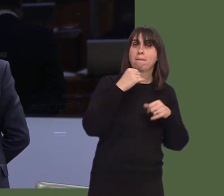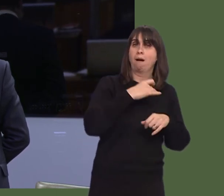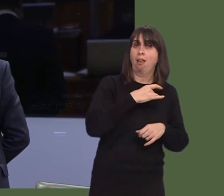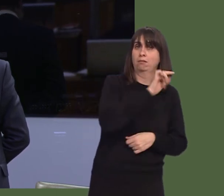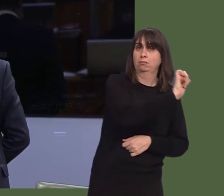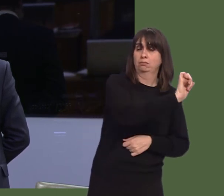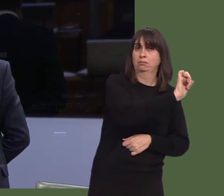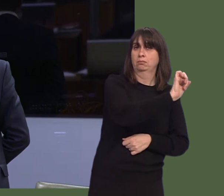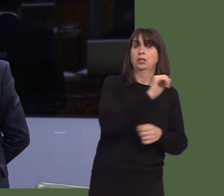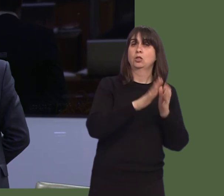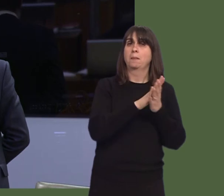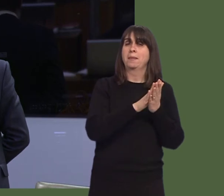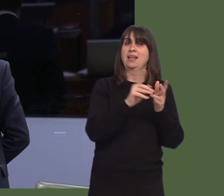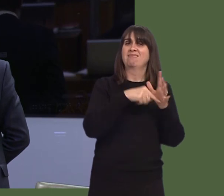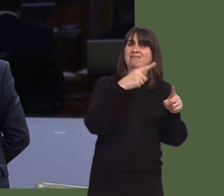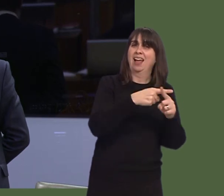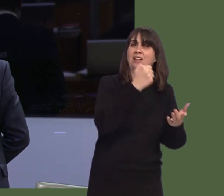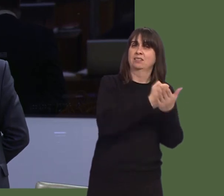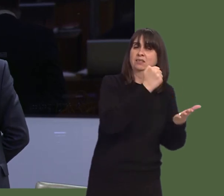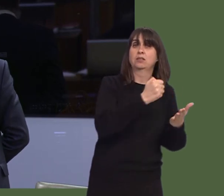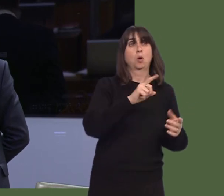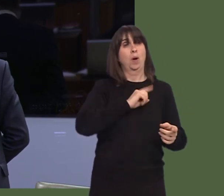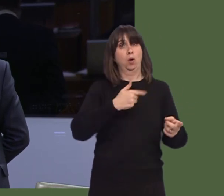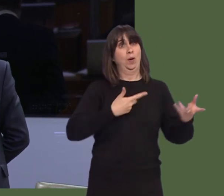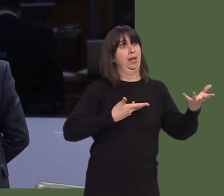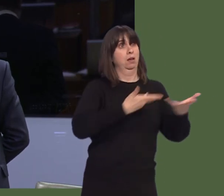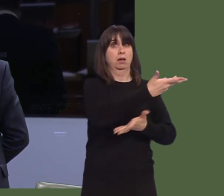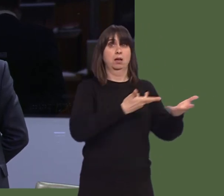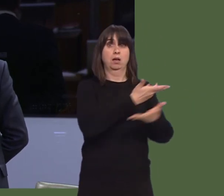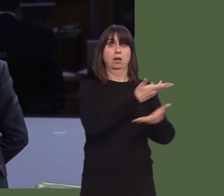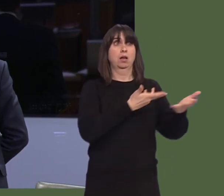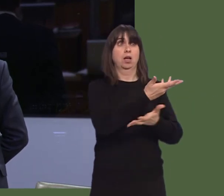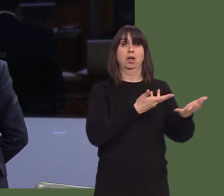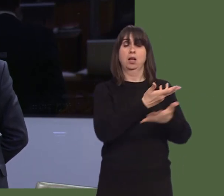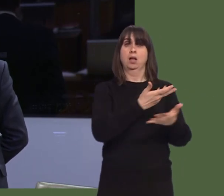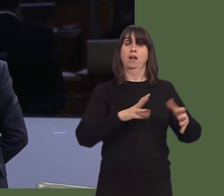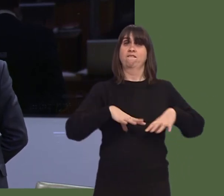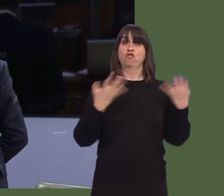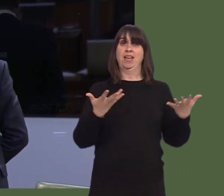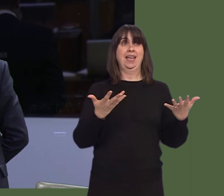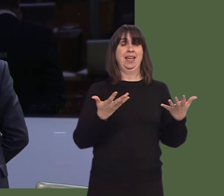And in reality there is no other way of doing customs checks without having miles and miles of traffic queueing.